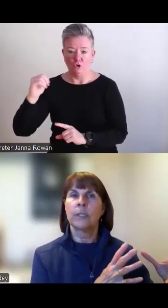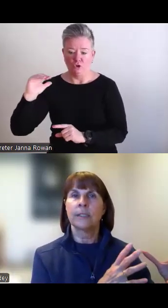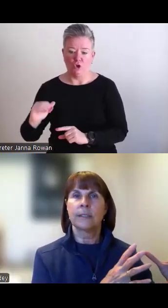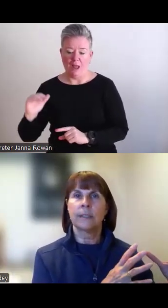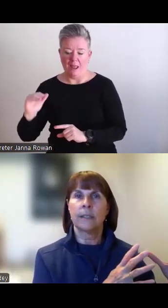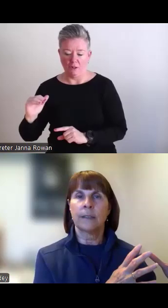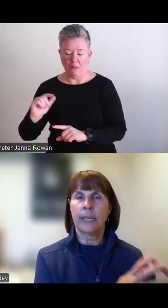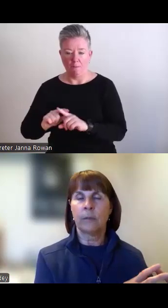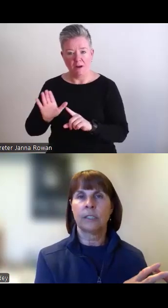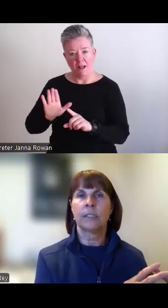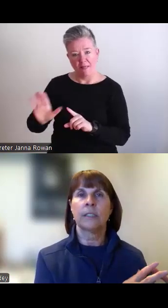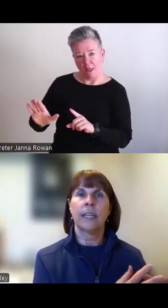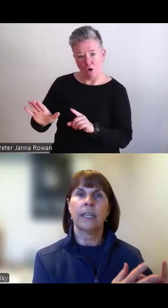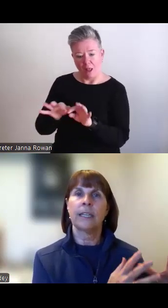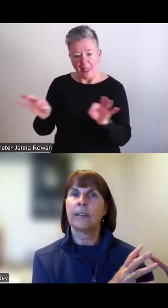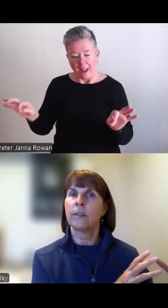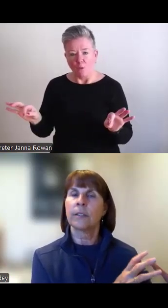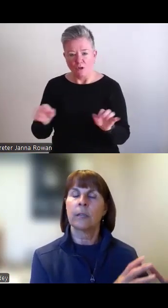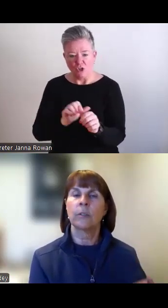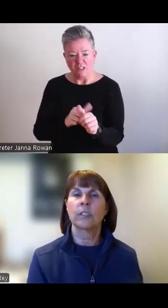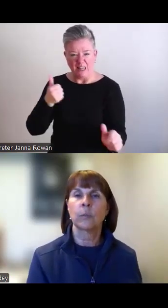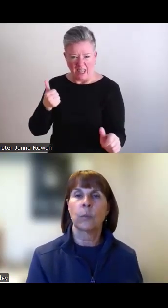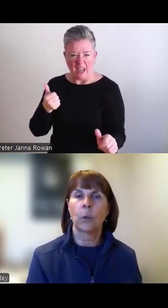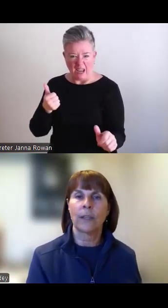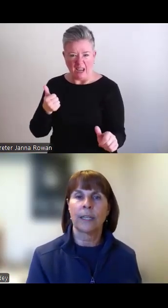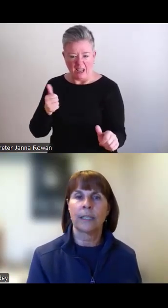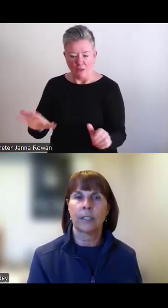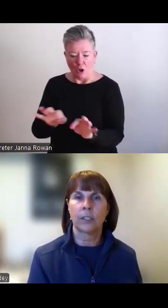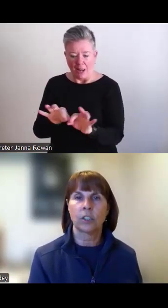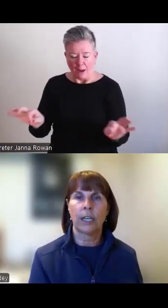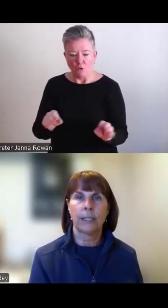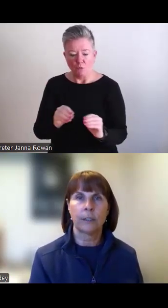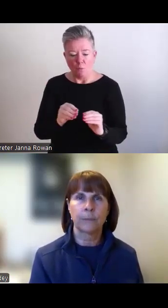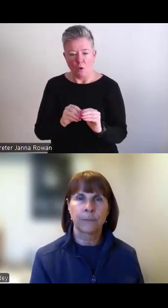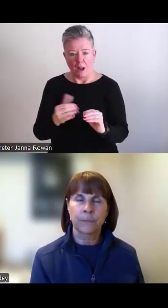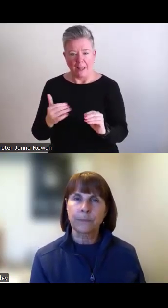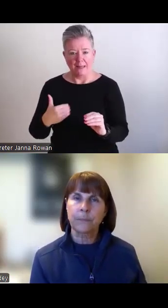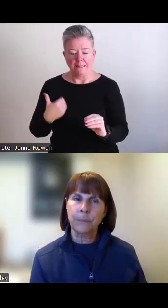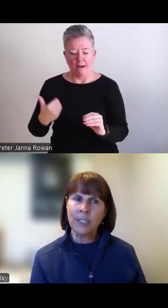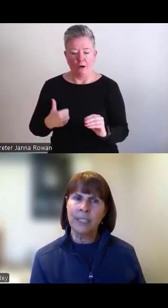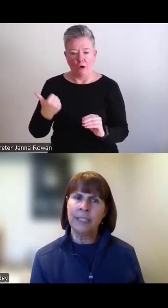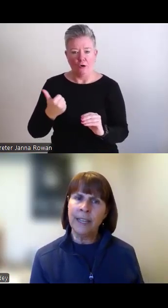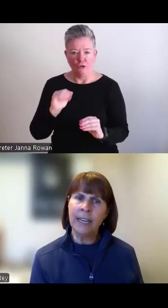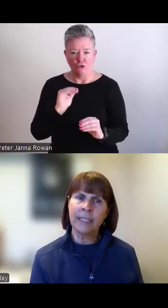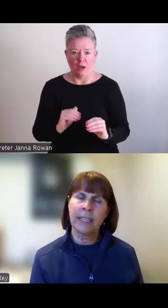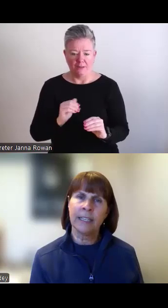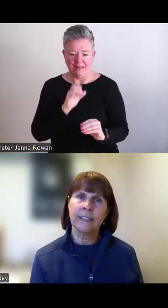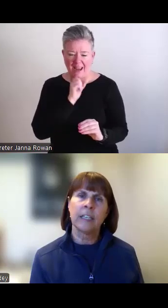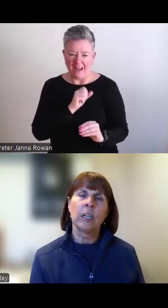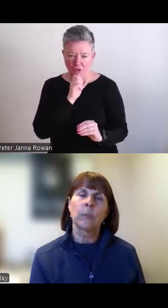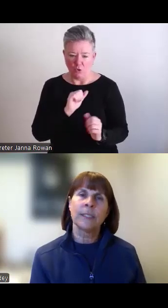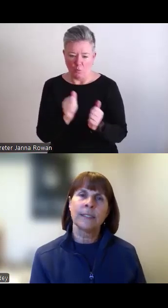who is language delayed and their language is more like a younger child? In that case,